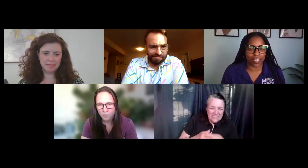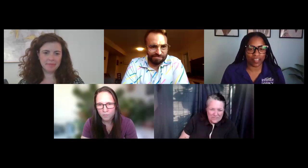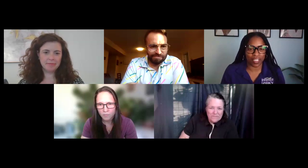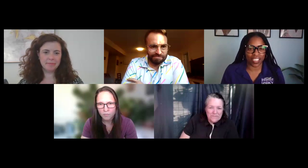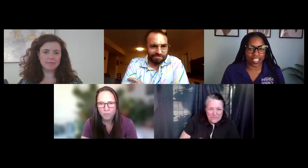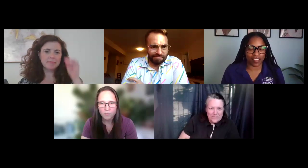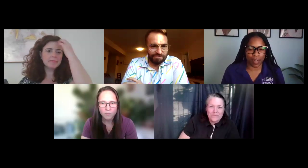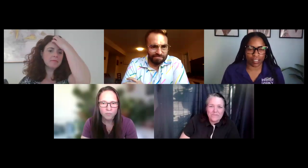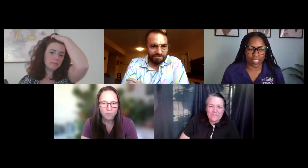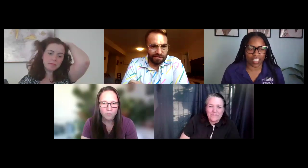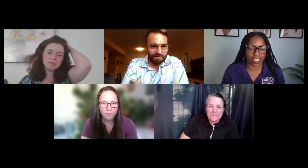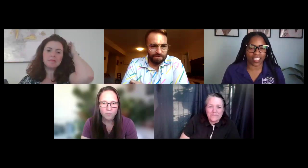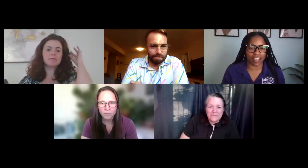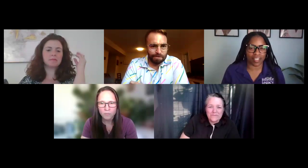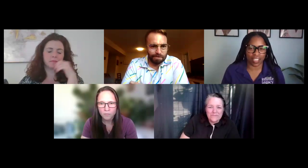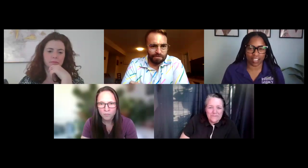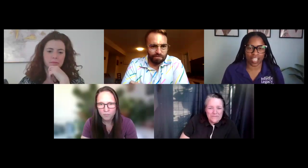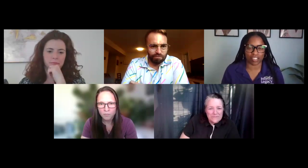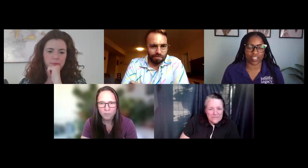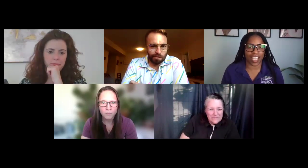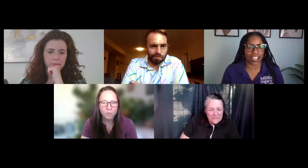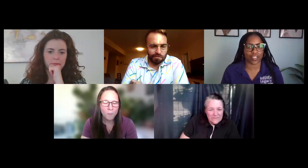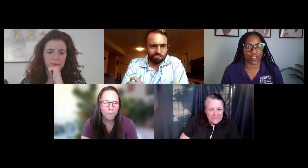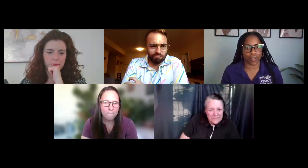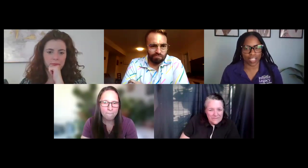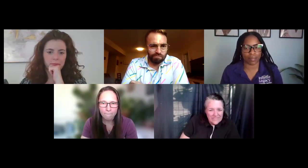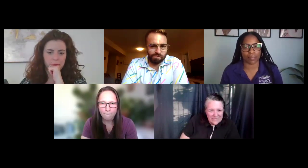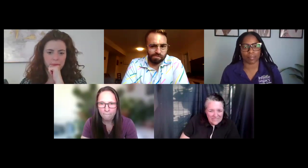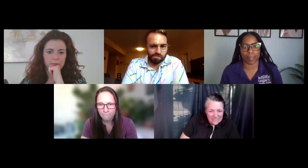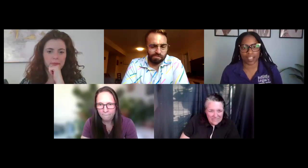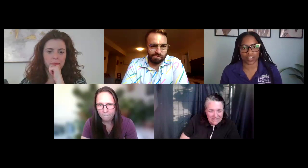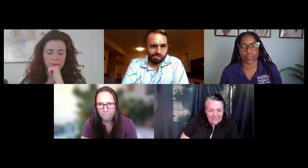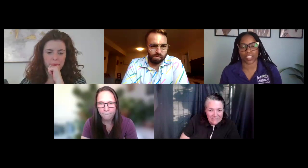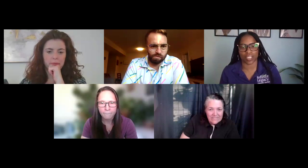I believe in the state of Maryland, it's a 7,000 dollar tax credit back to the